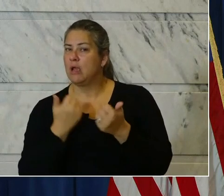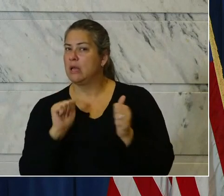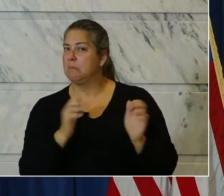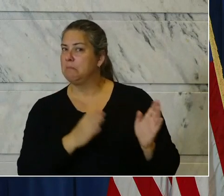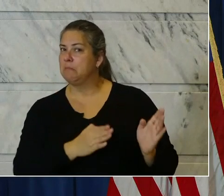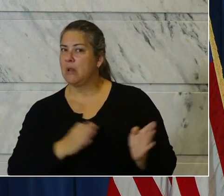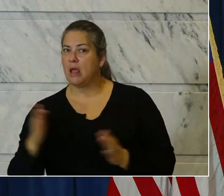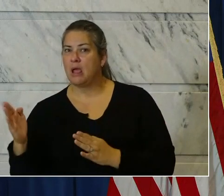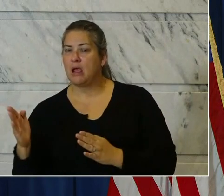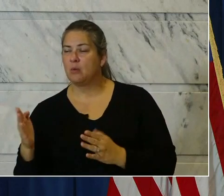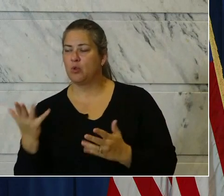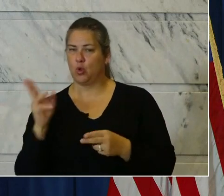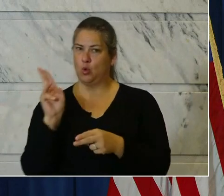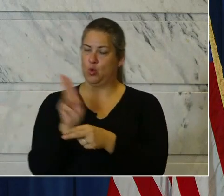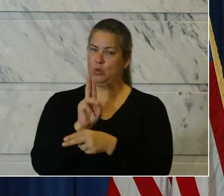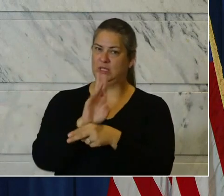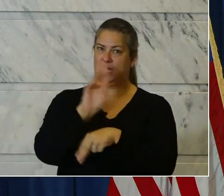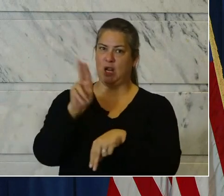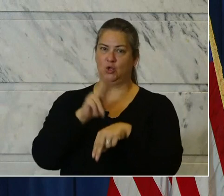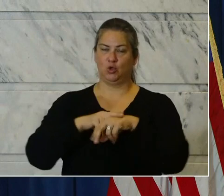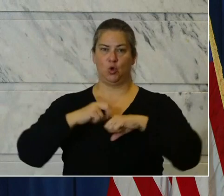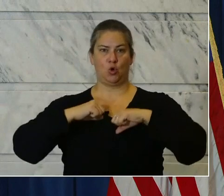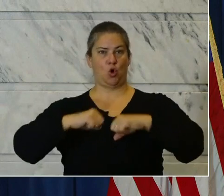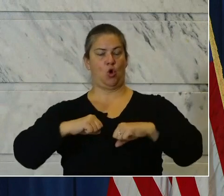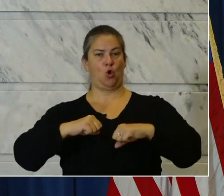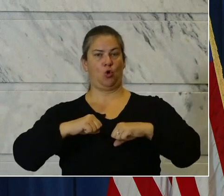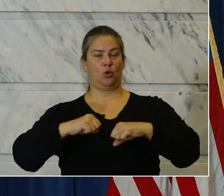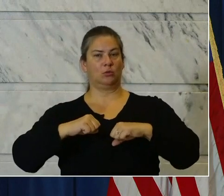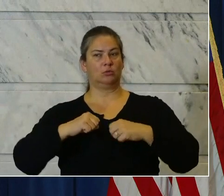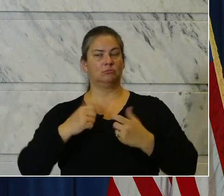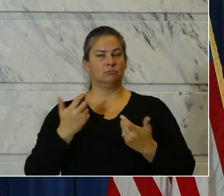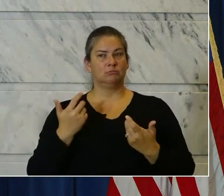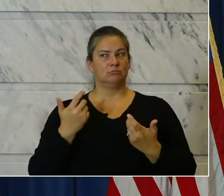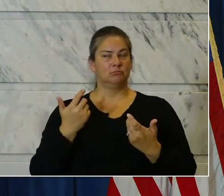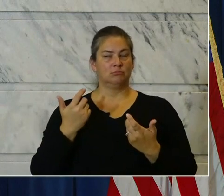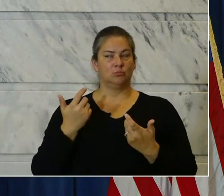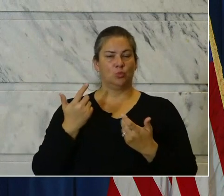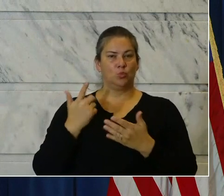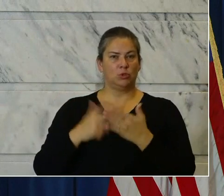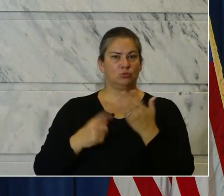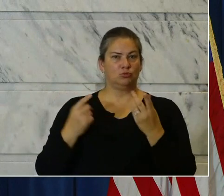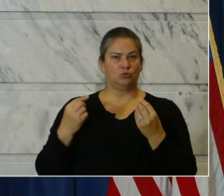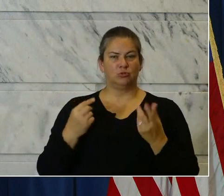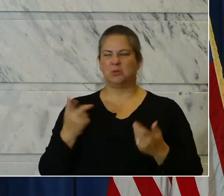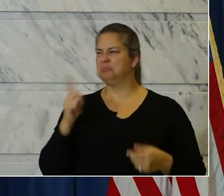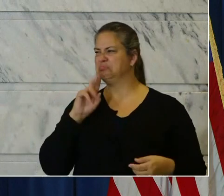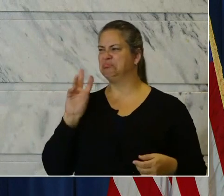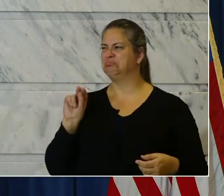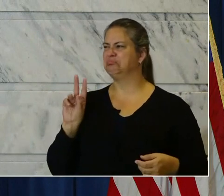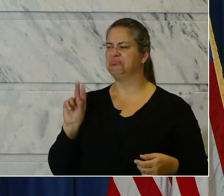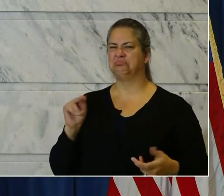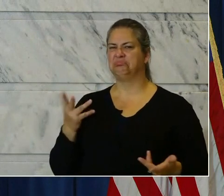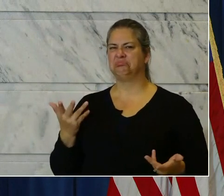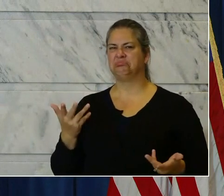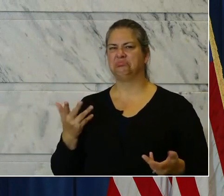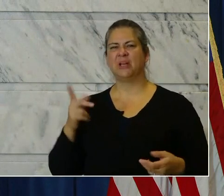ENCOURAGE CUSTOMERS ON GROUND.